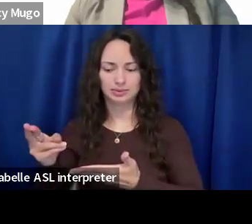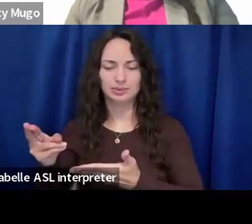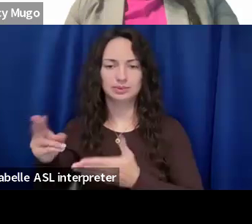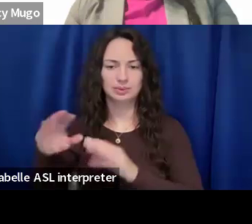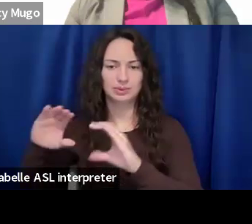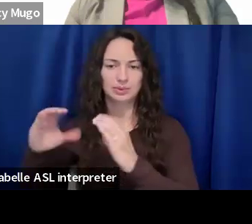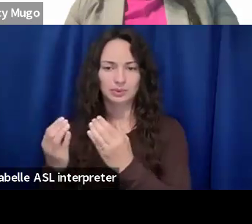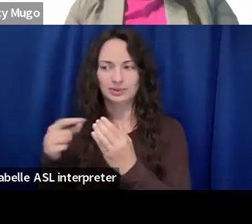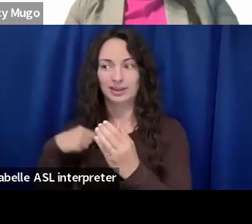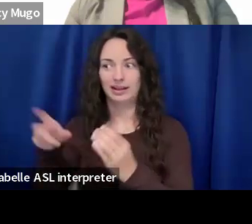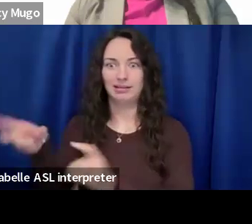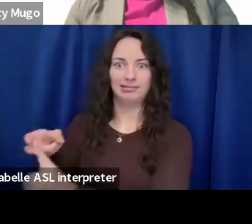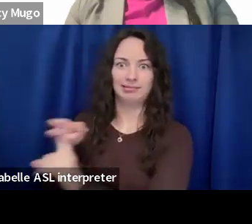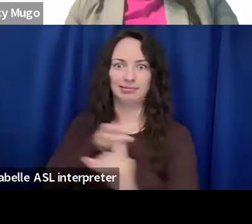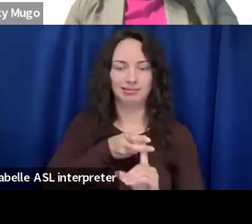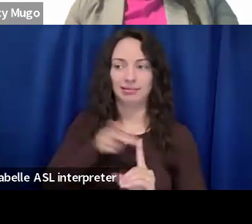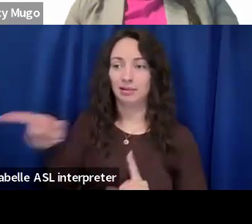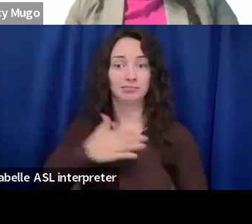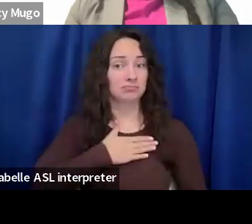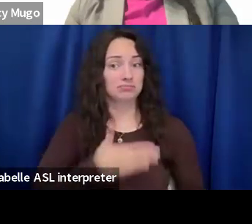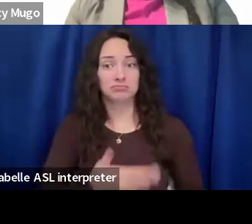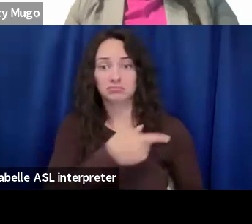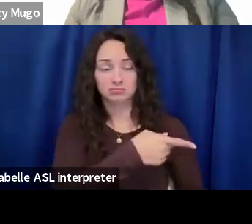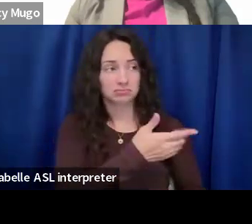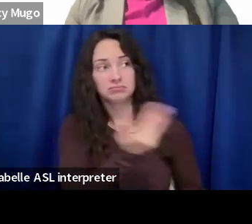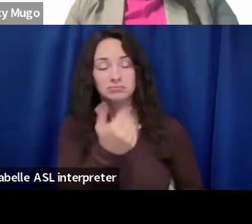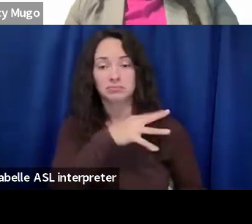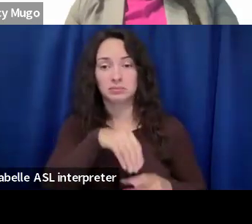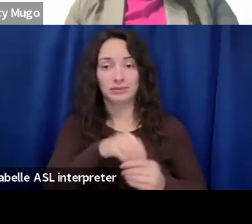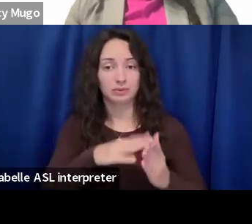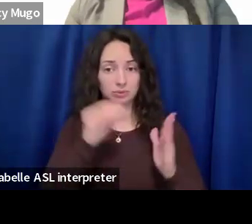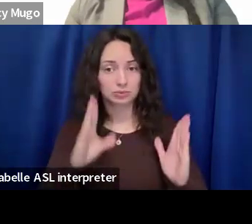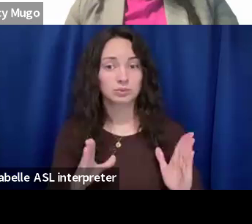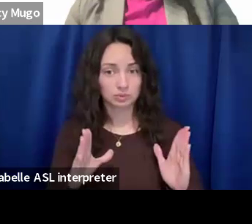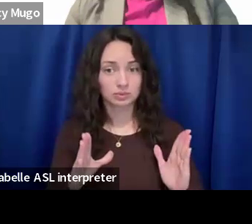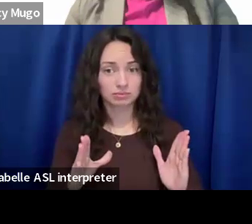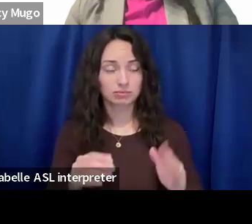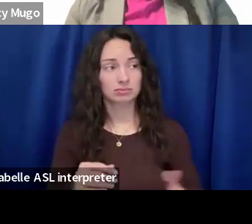things are lost, and they were willing to take in our students and allow them to join that class. So